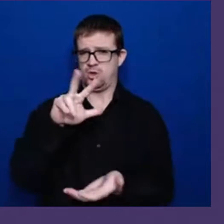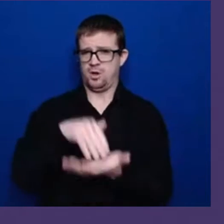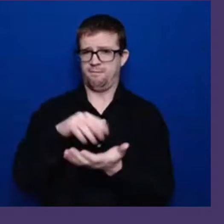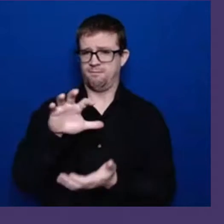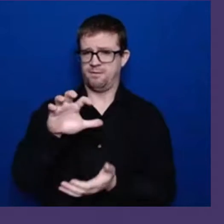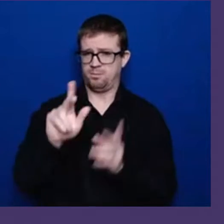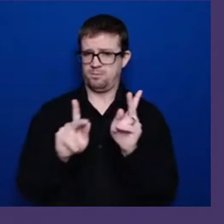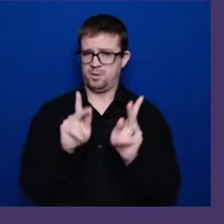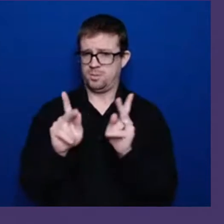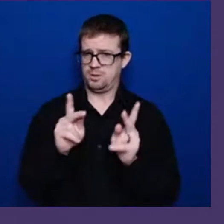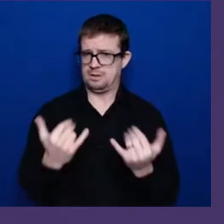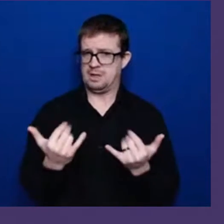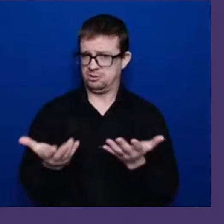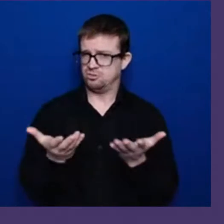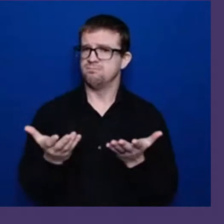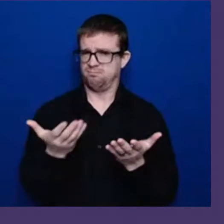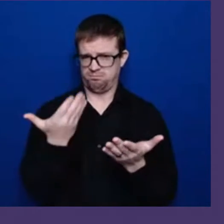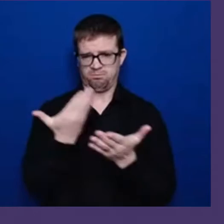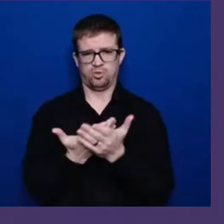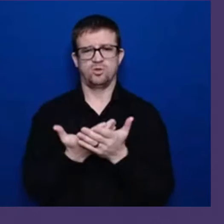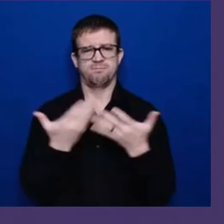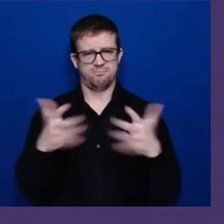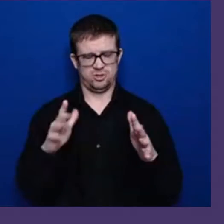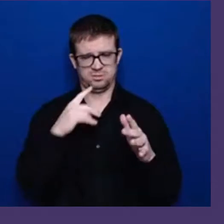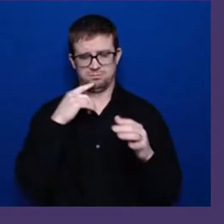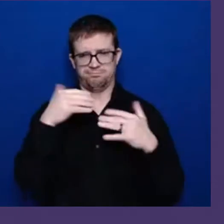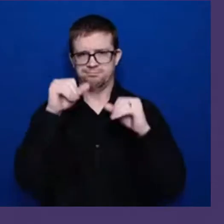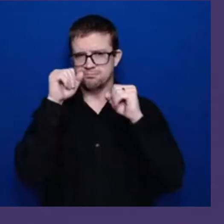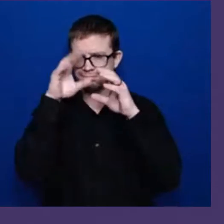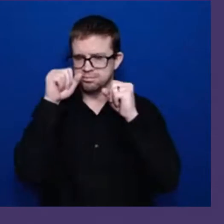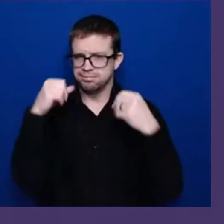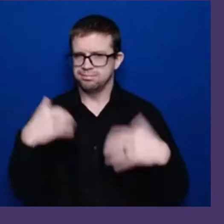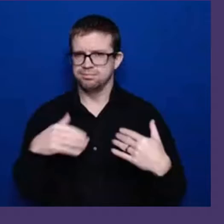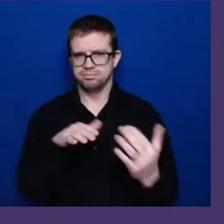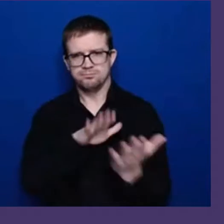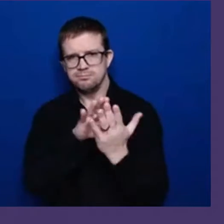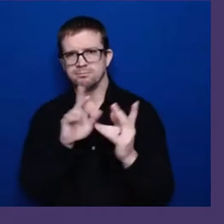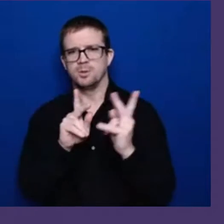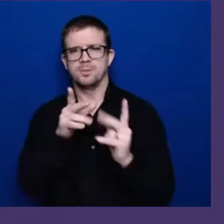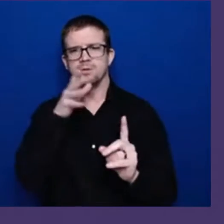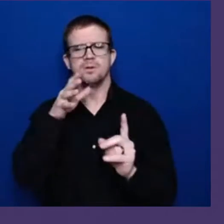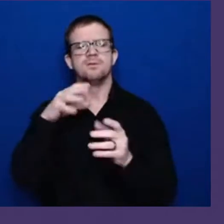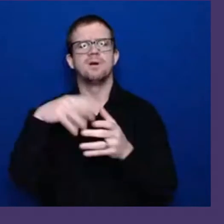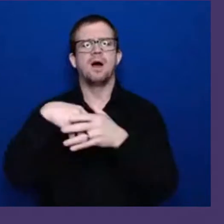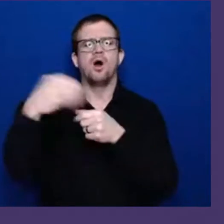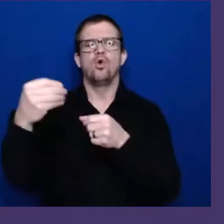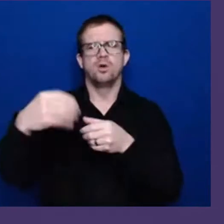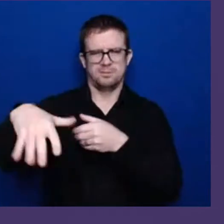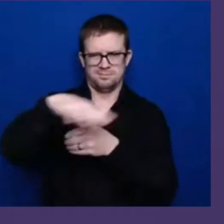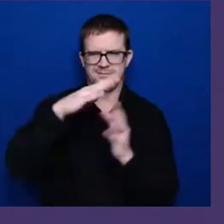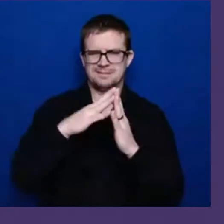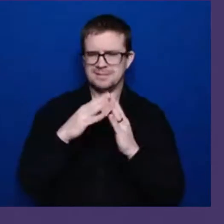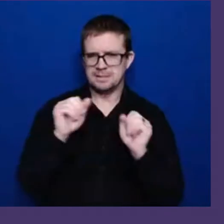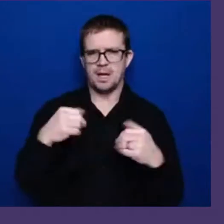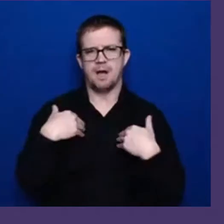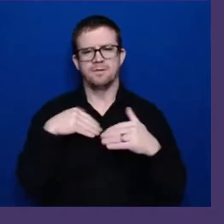a wonderful way for people in rural areas to access private, anytime, anywhere therapy.